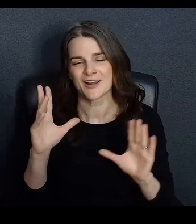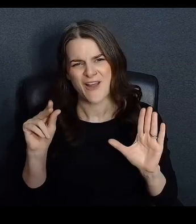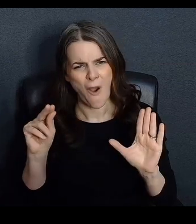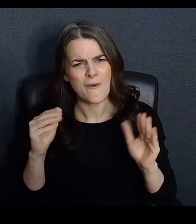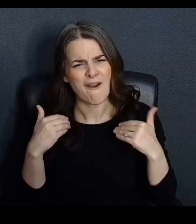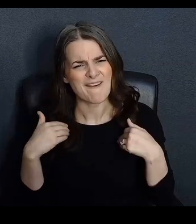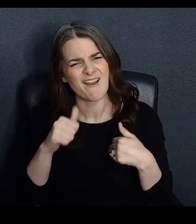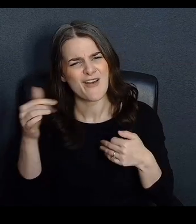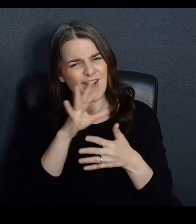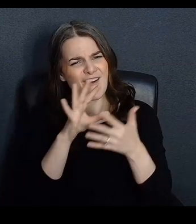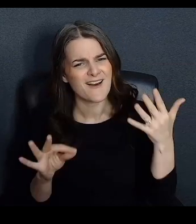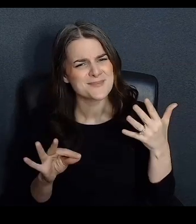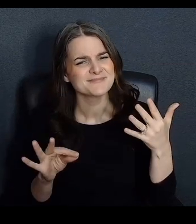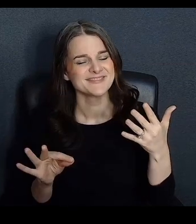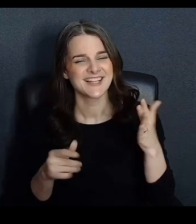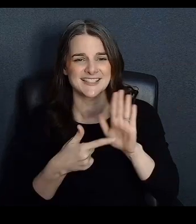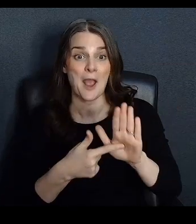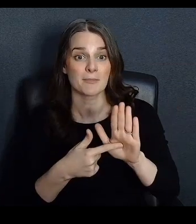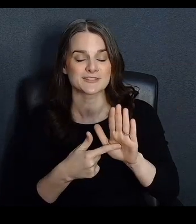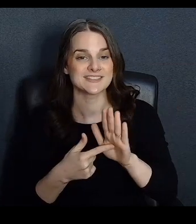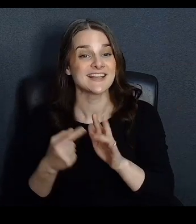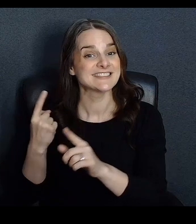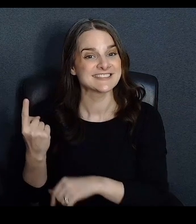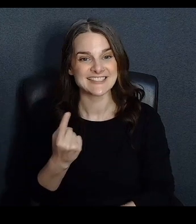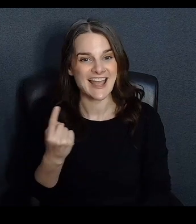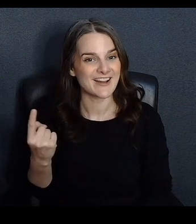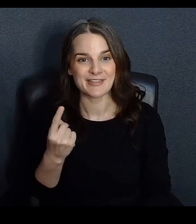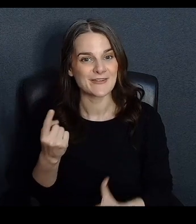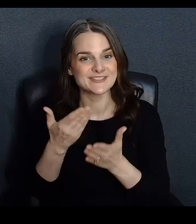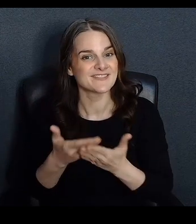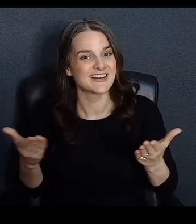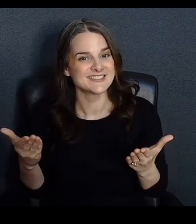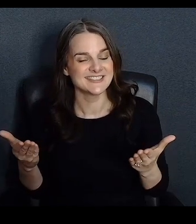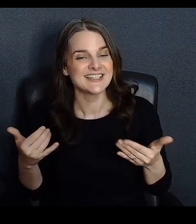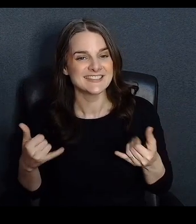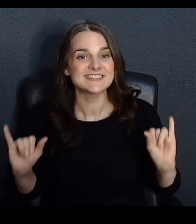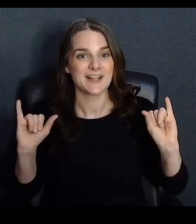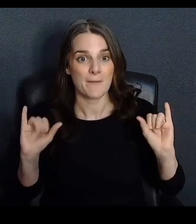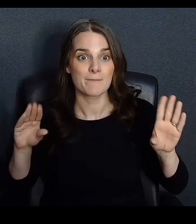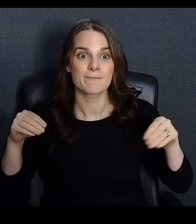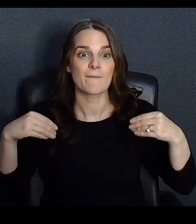So I do want to touch base on some of those examples. What are some standalone devices that can still give someone